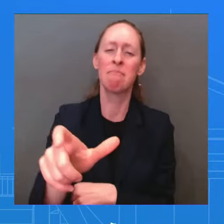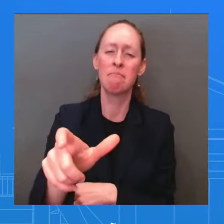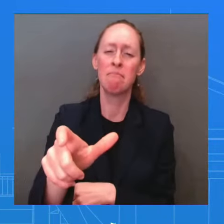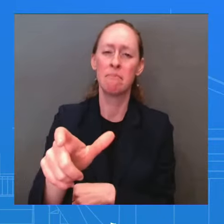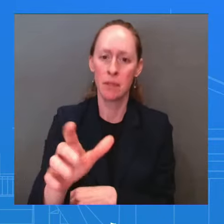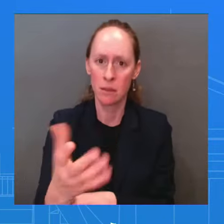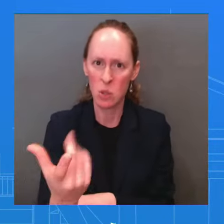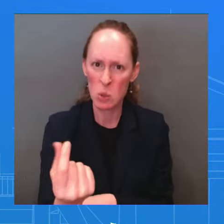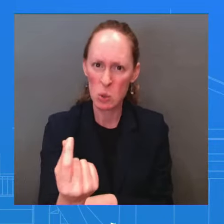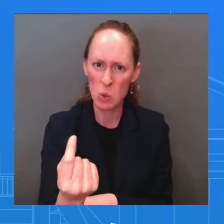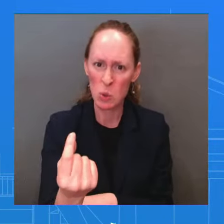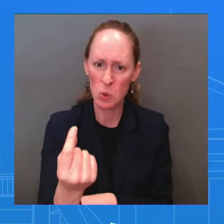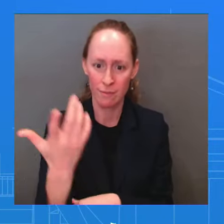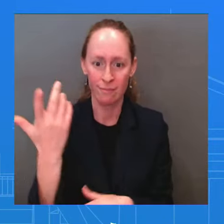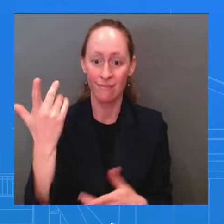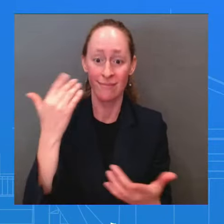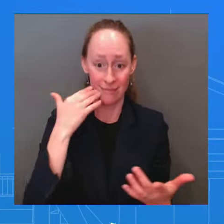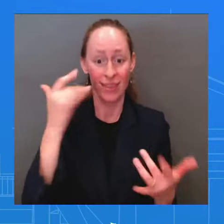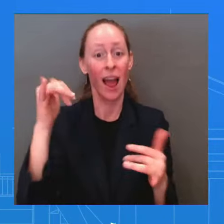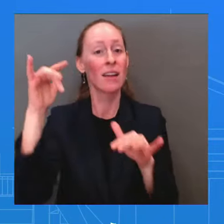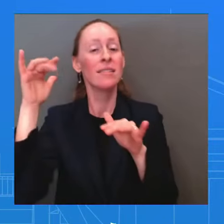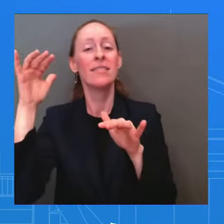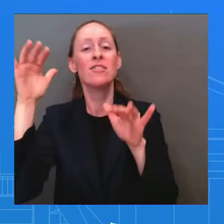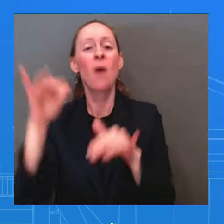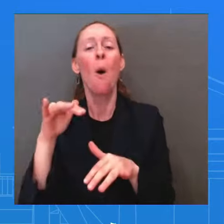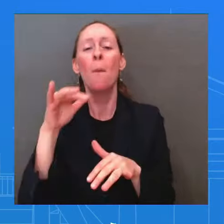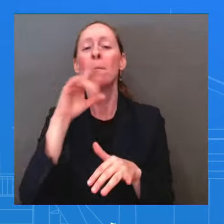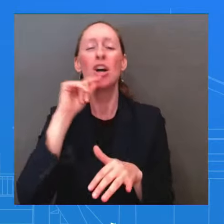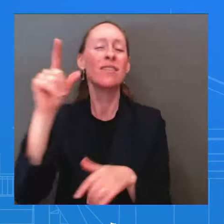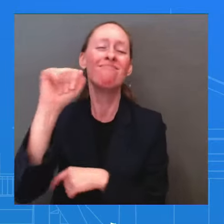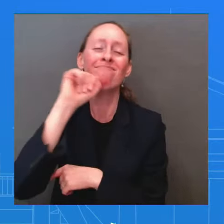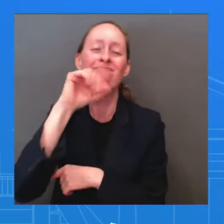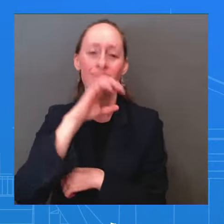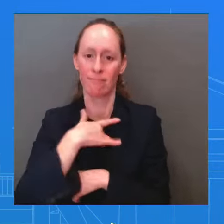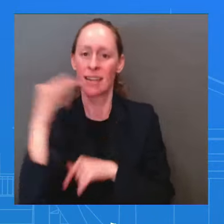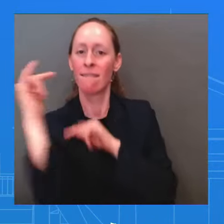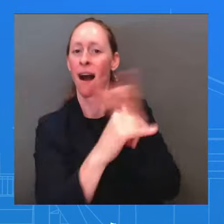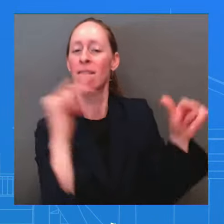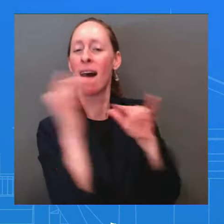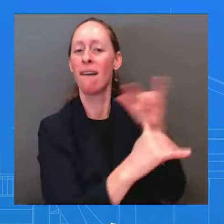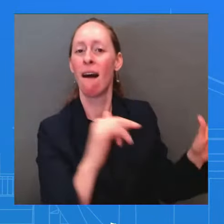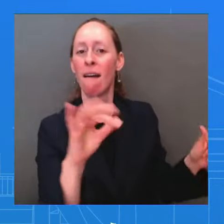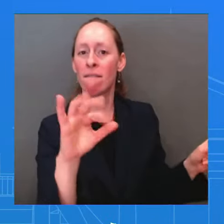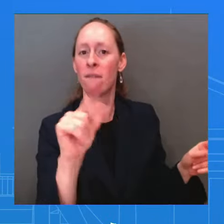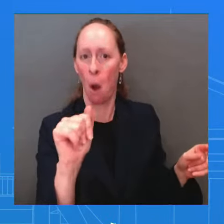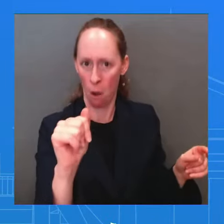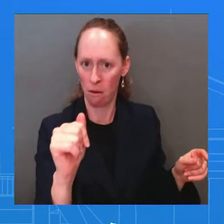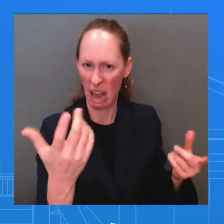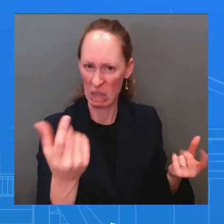The Press: -- soon? And also, will the President get boosted? Will he do that ? Ms. Jean-Pierre: Yeah, I've answered the second question already,